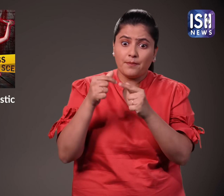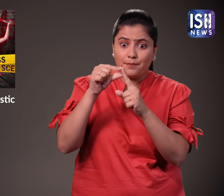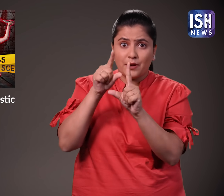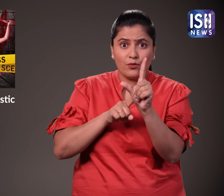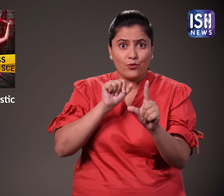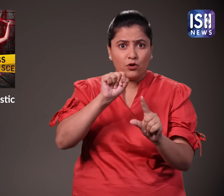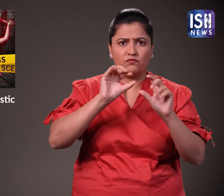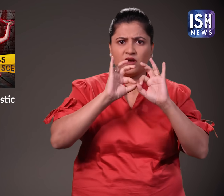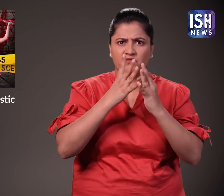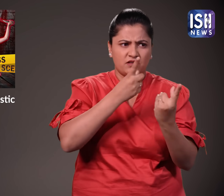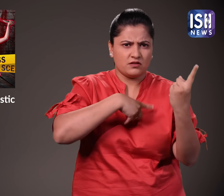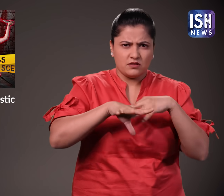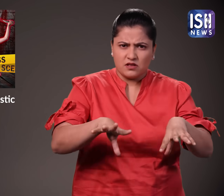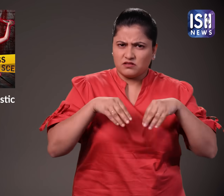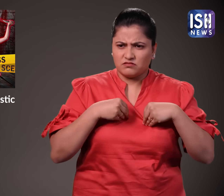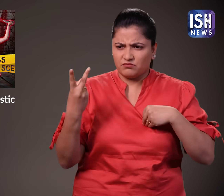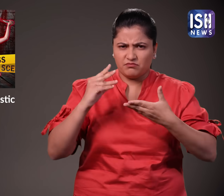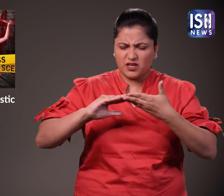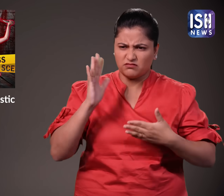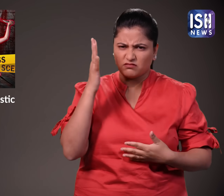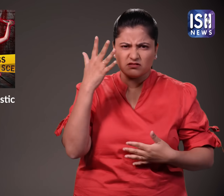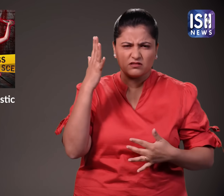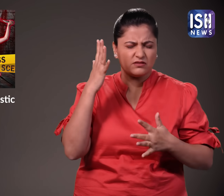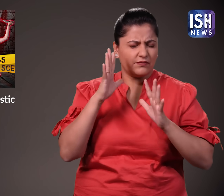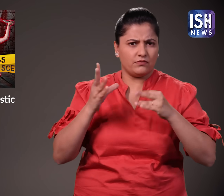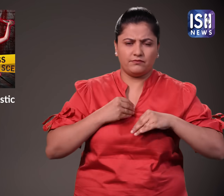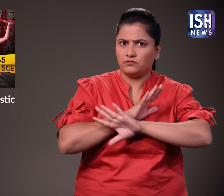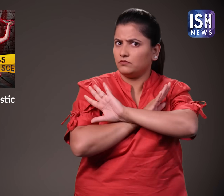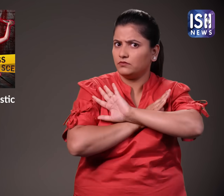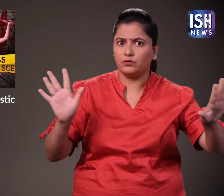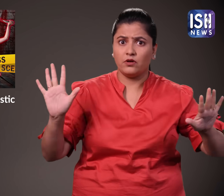Pragati's family was against their relationship.